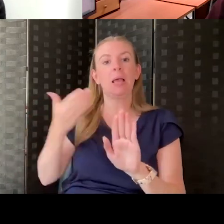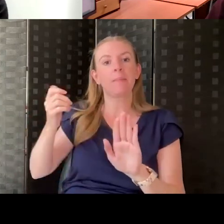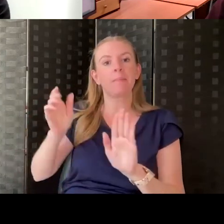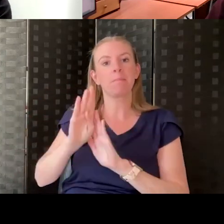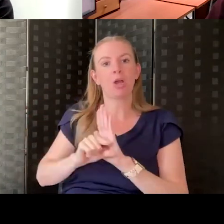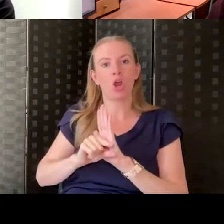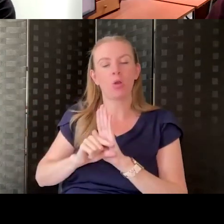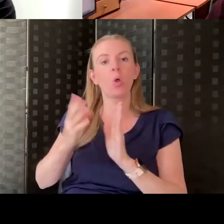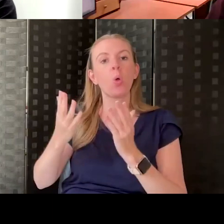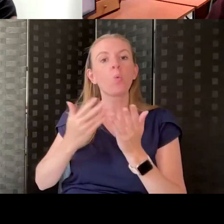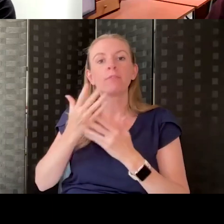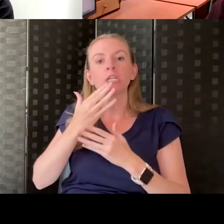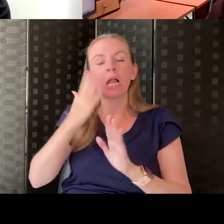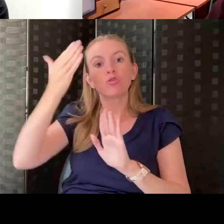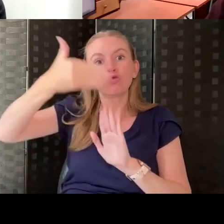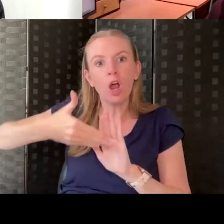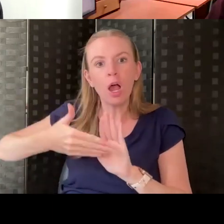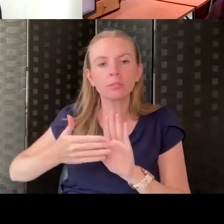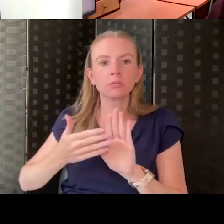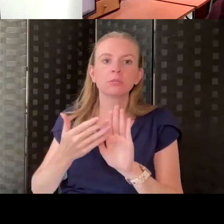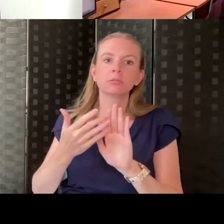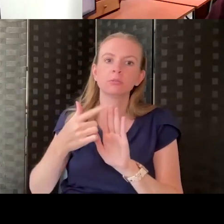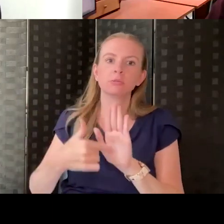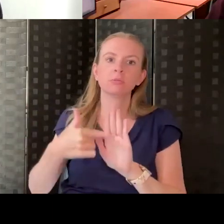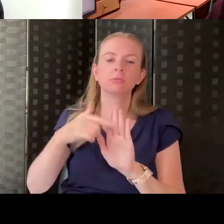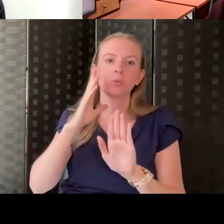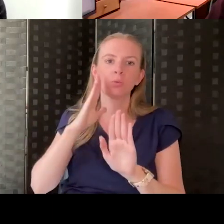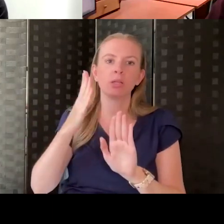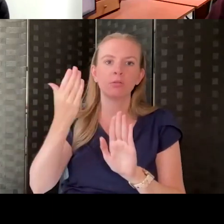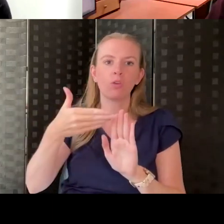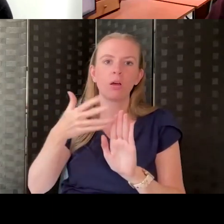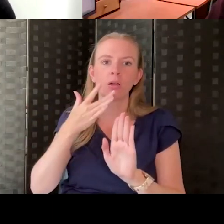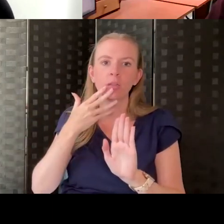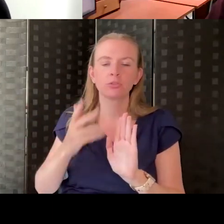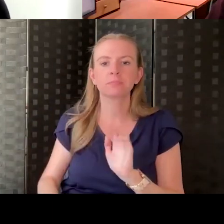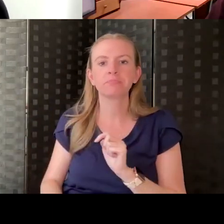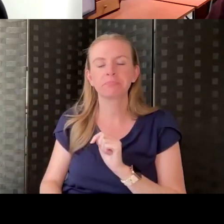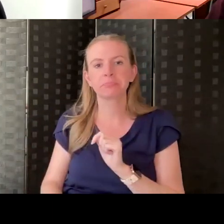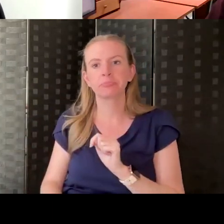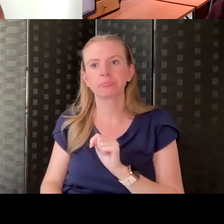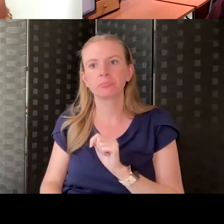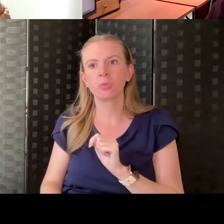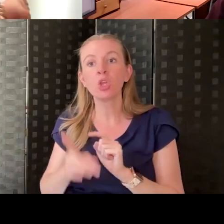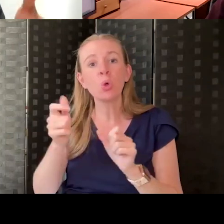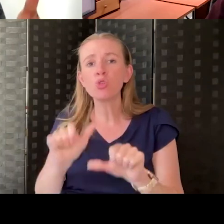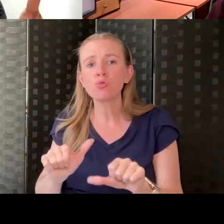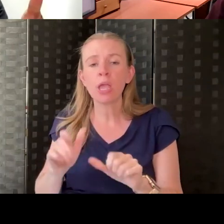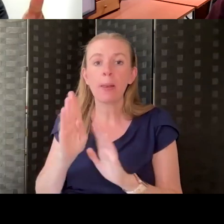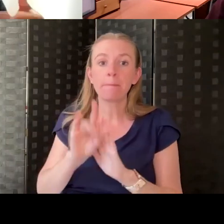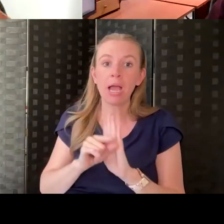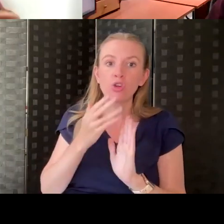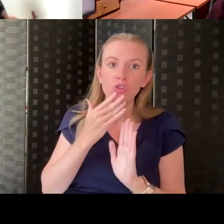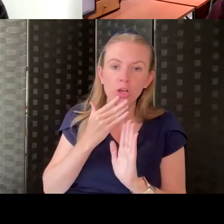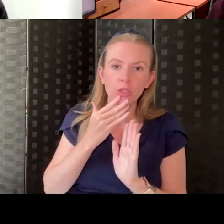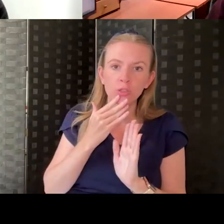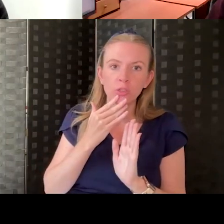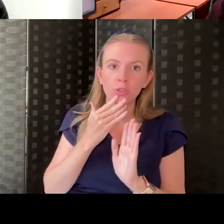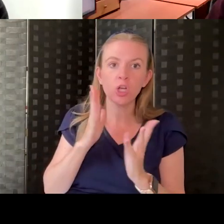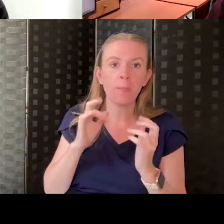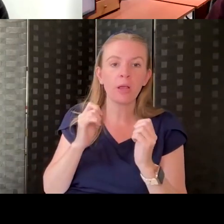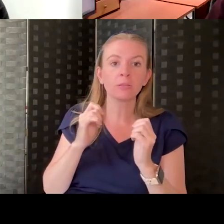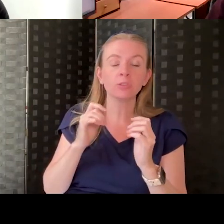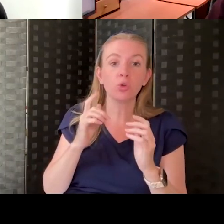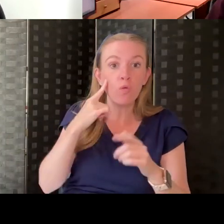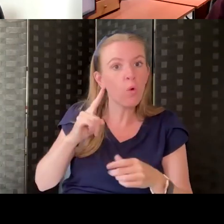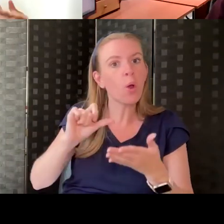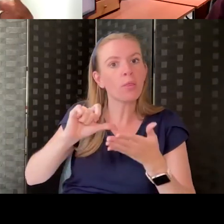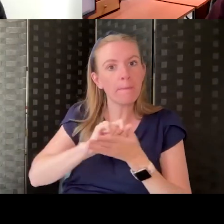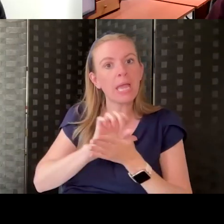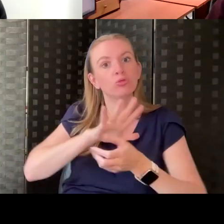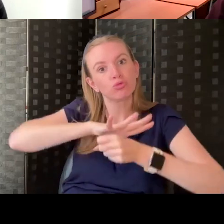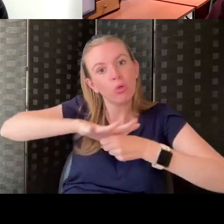whatever color is sitting -- always good to be a foreground. You can add background color to